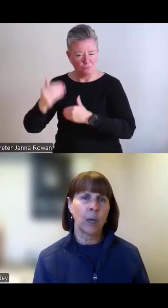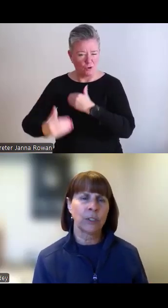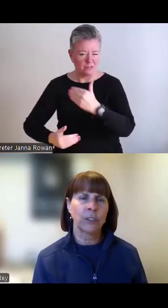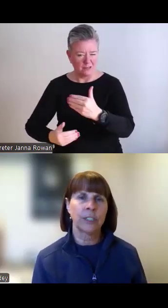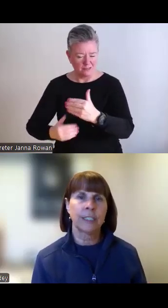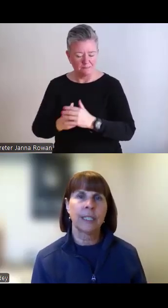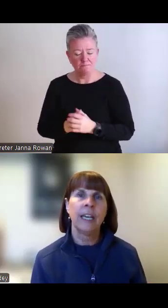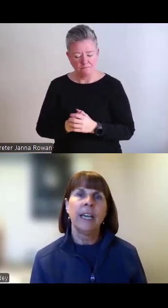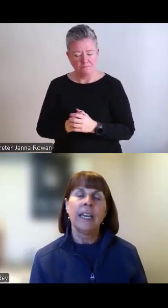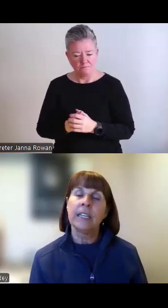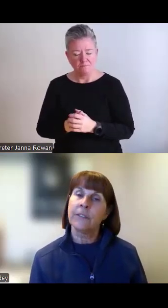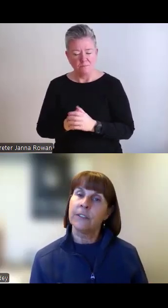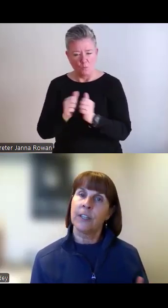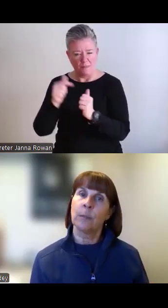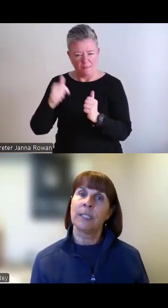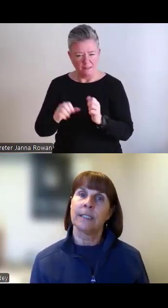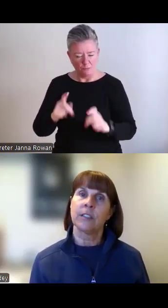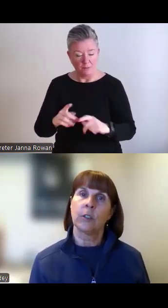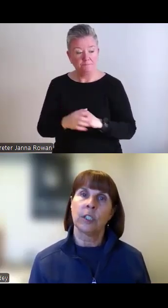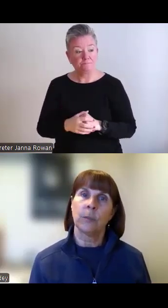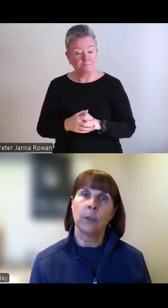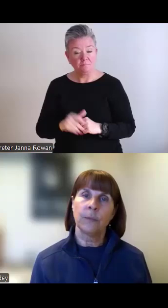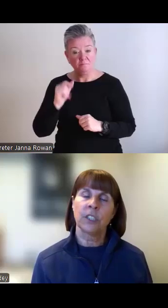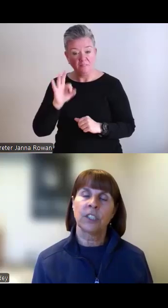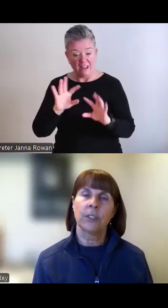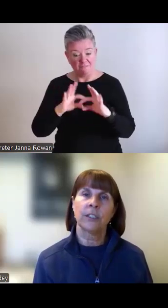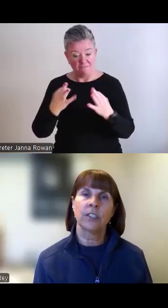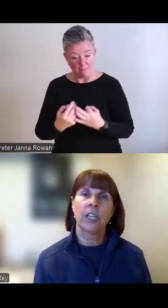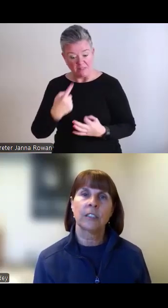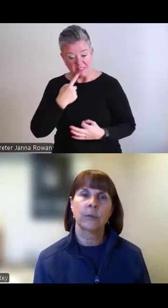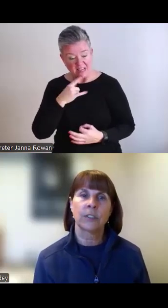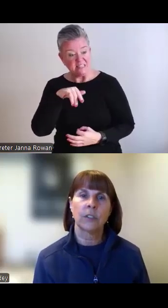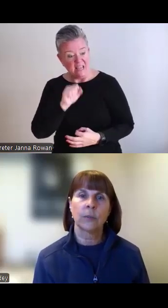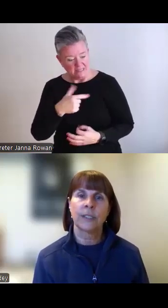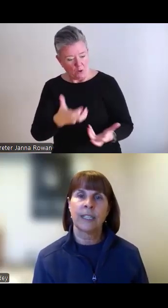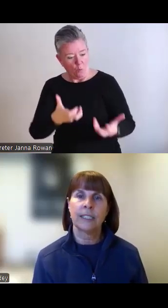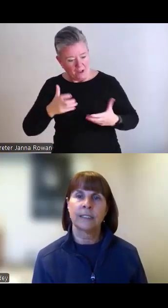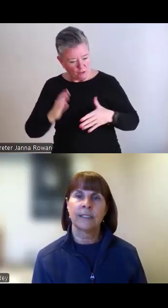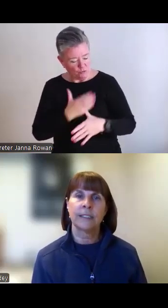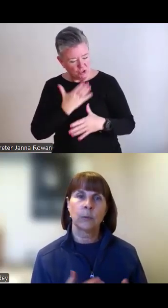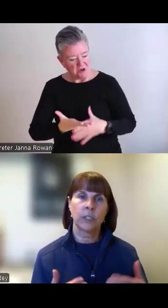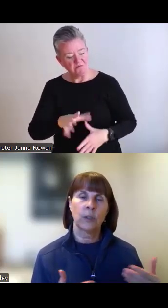this opportunity. If the family is agreeable to sharing their child's results with the agencies,